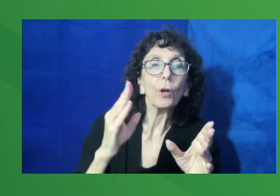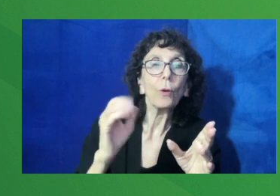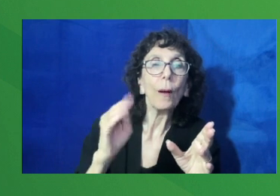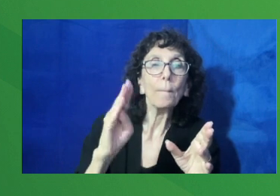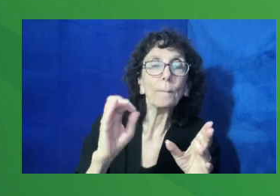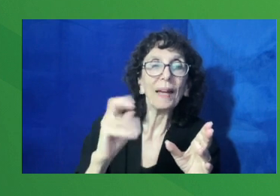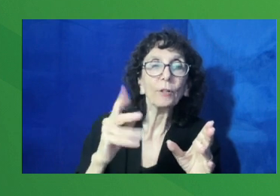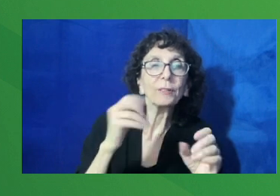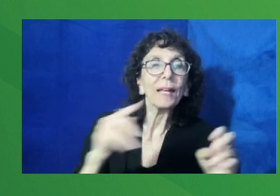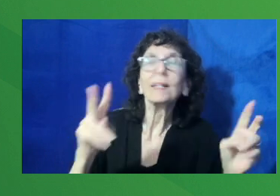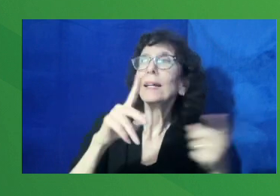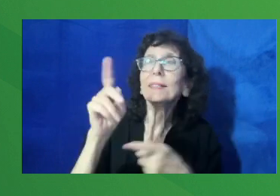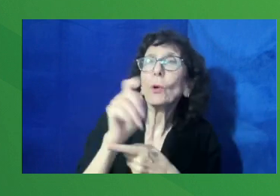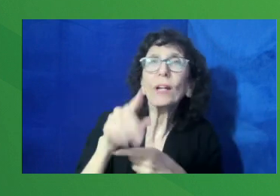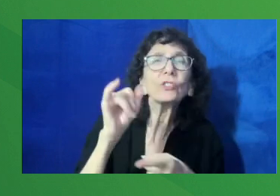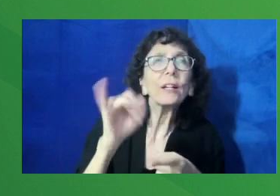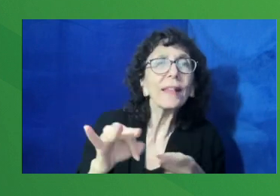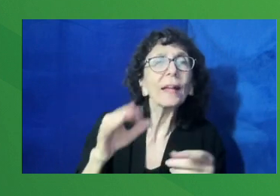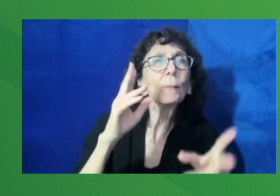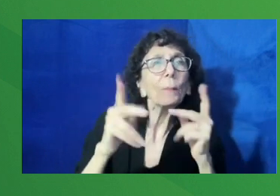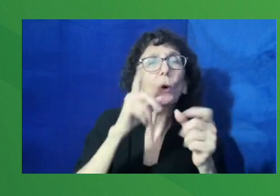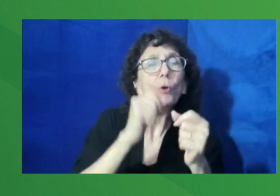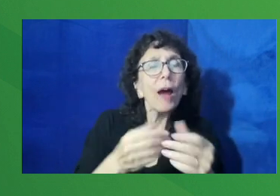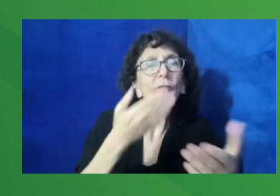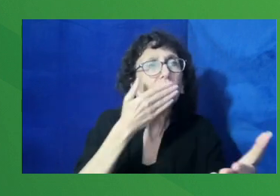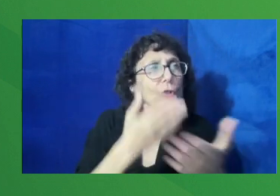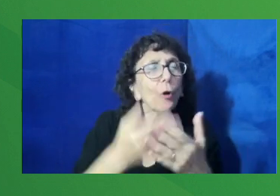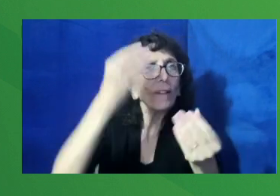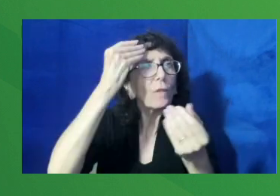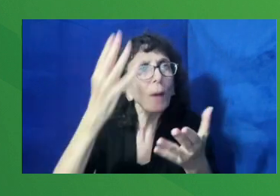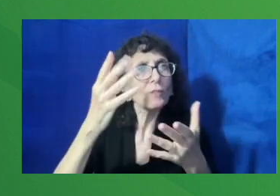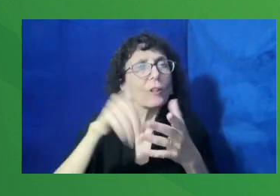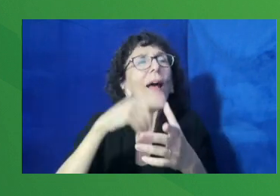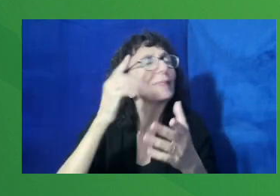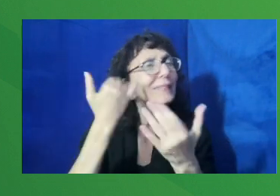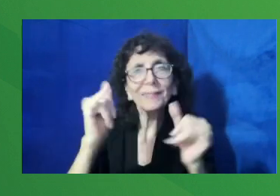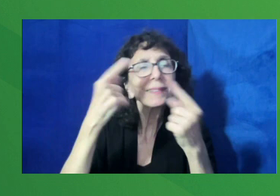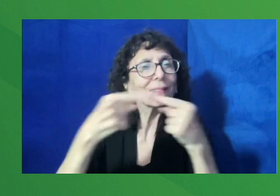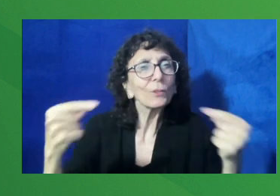well-informed individuals. We're not just gonna have a speed round where we're gonna